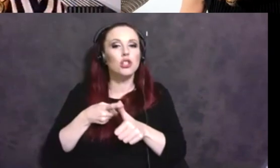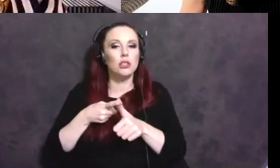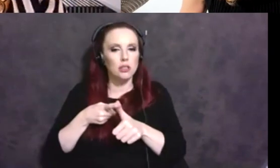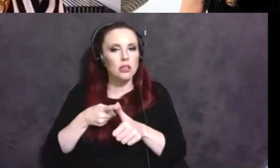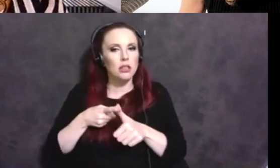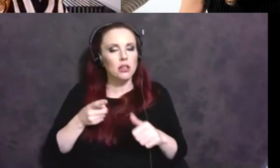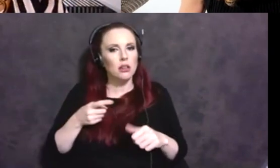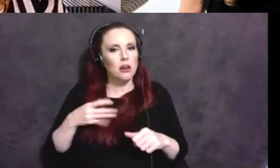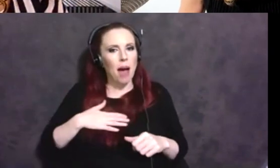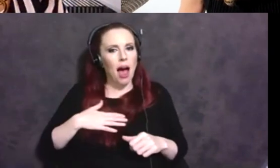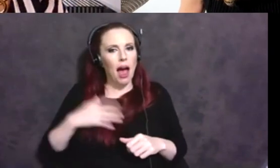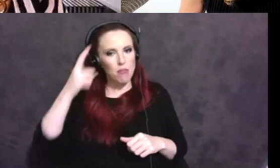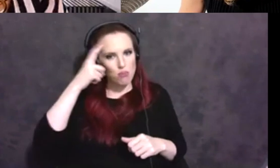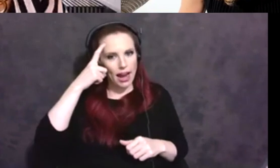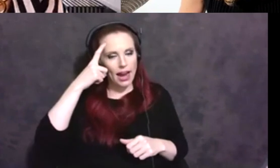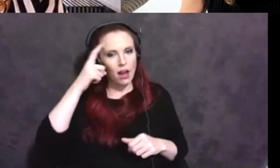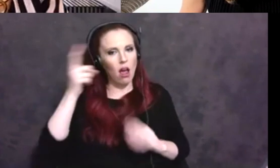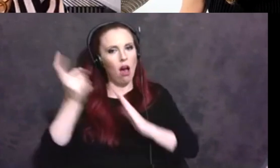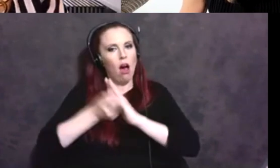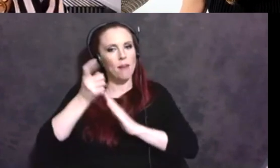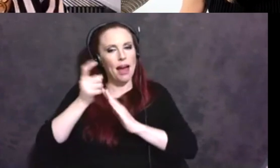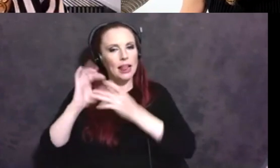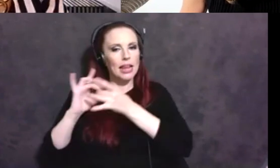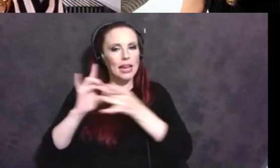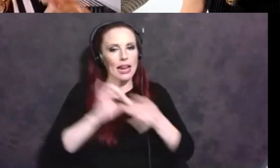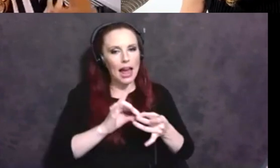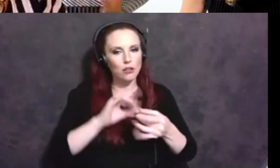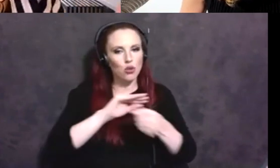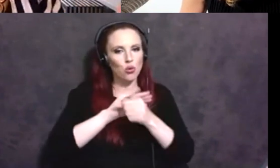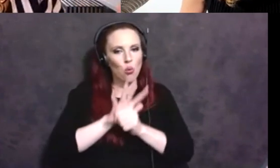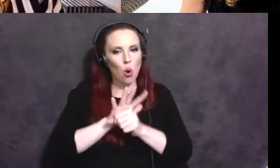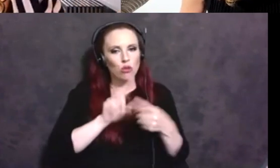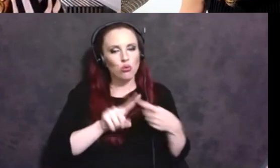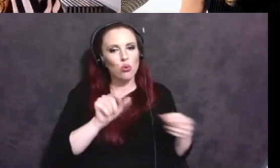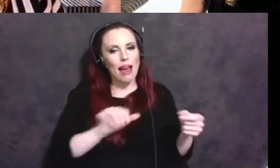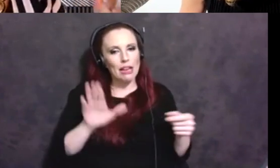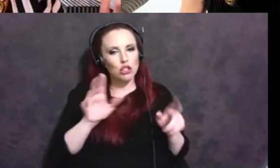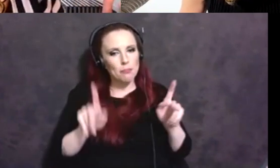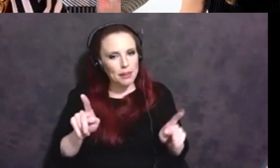brain unconsciously, and then the conscious piece I will come back to, but my brain was